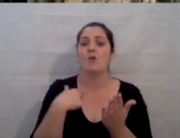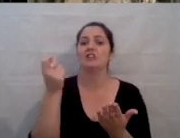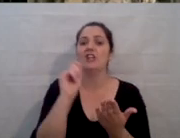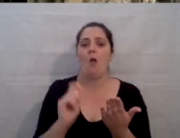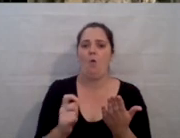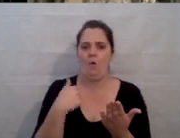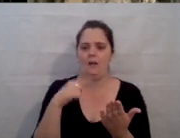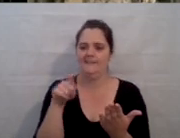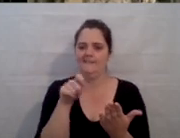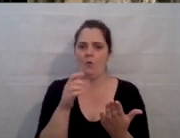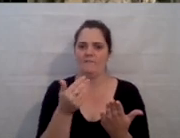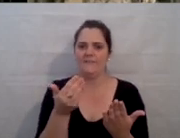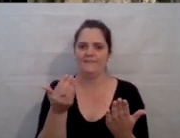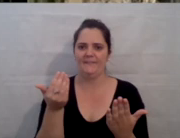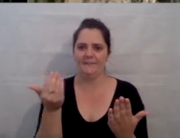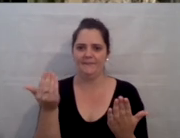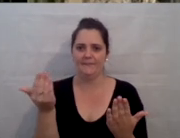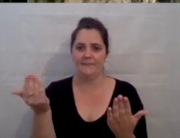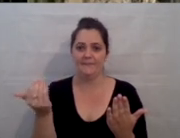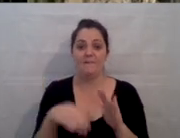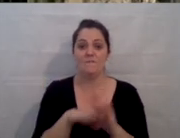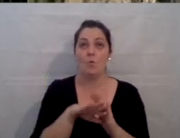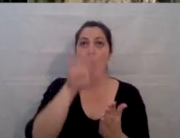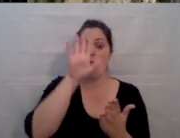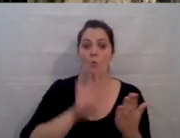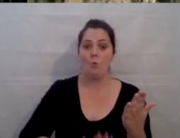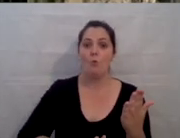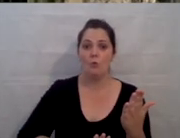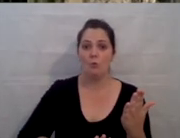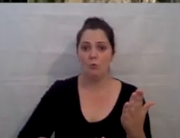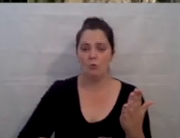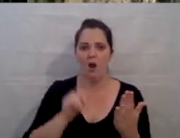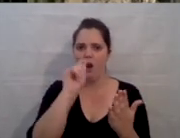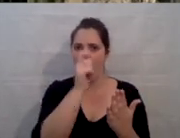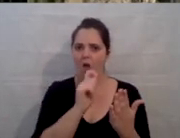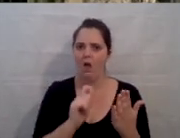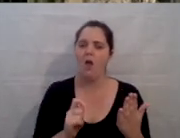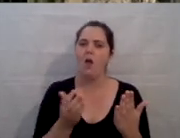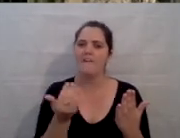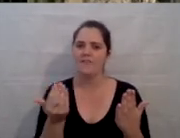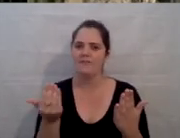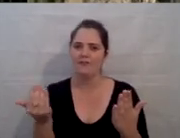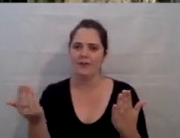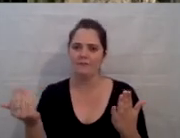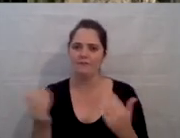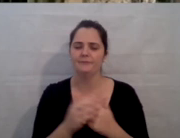could work around this entire drawing and make and do that with all the lines. So when I’m talk about sculpting the lines, I'm